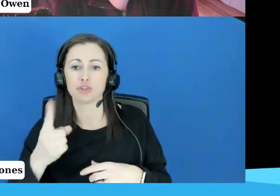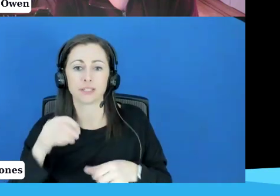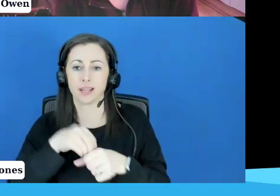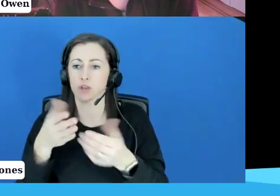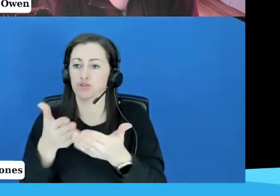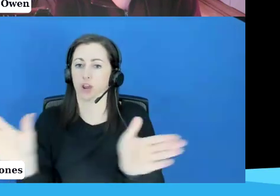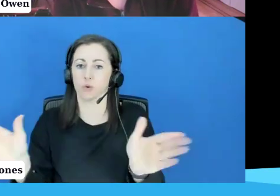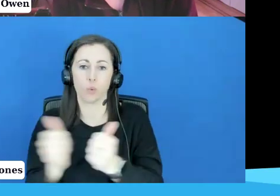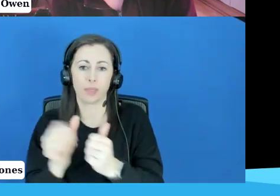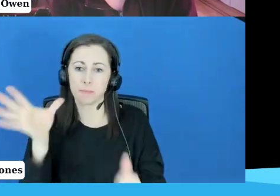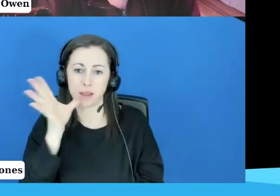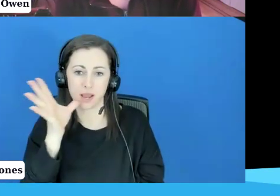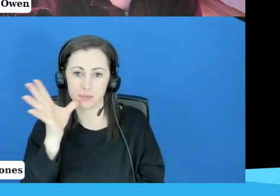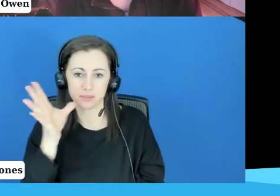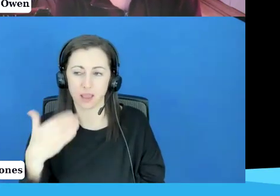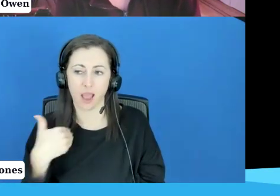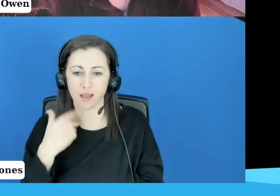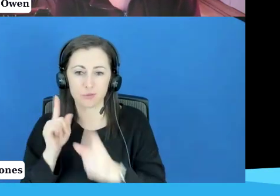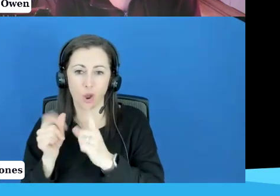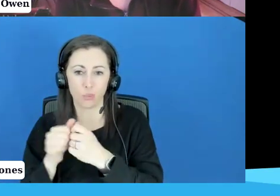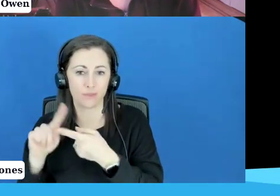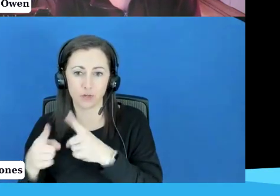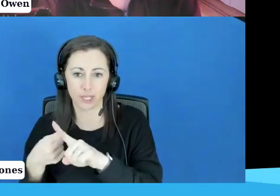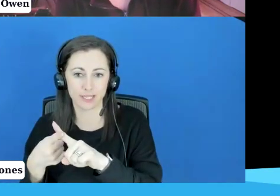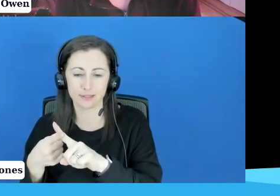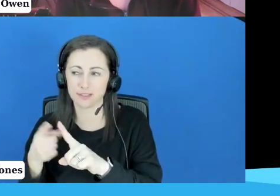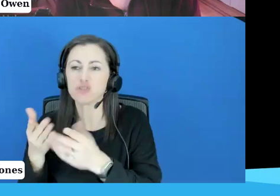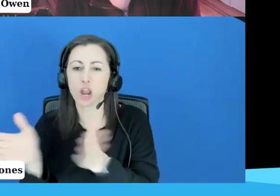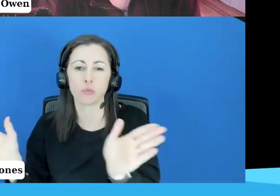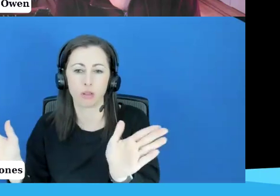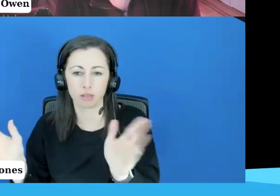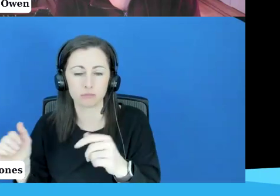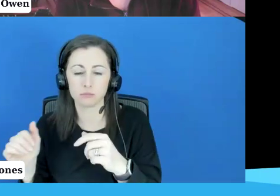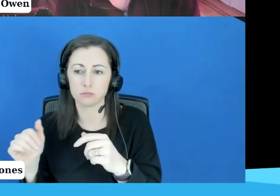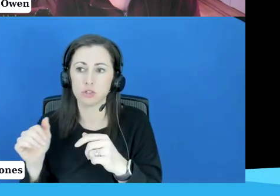I've had these talks with friends in general about just overcompensating